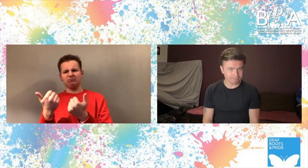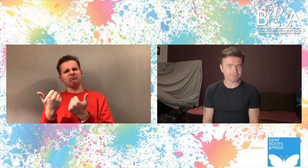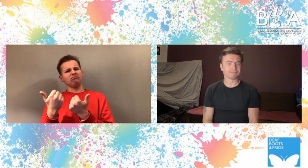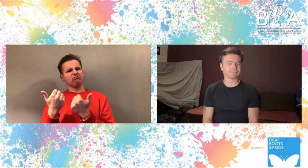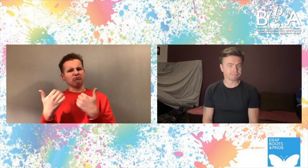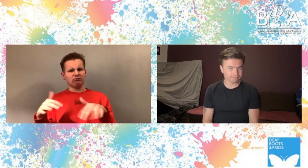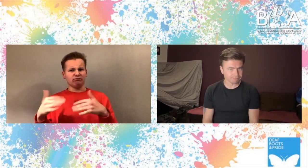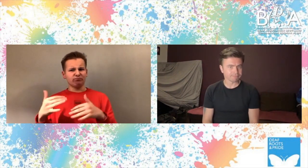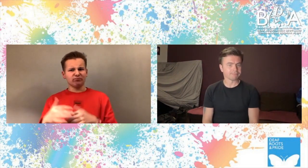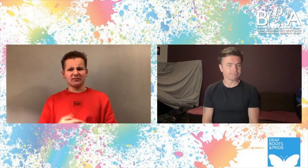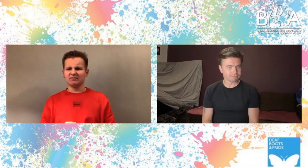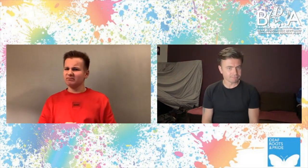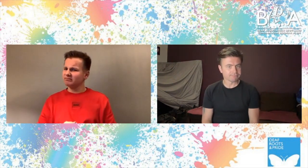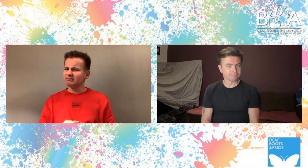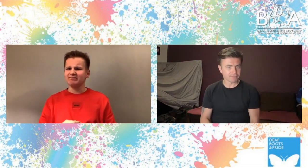other strengthens us I think.